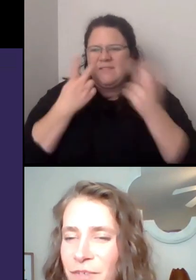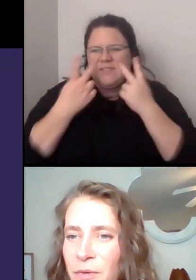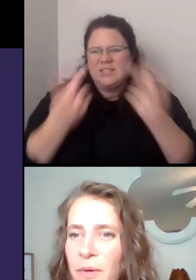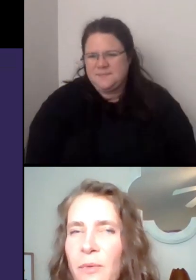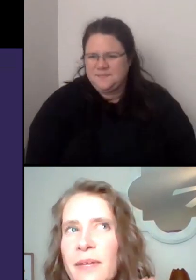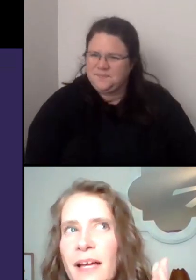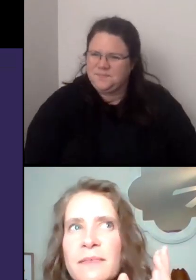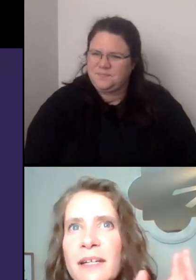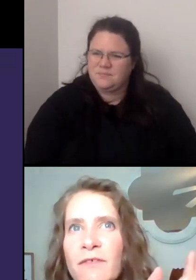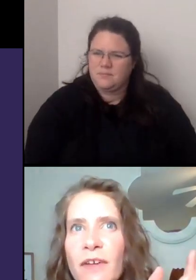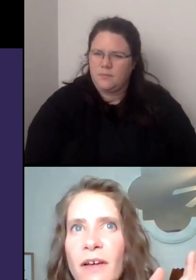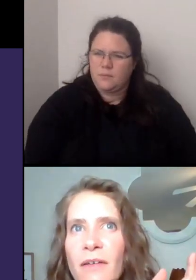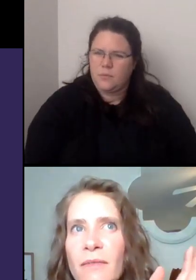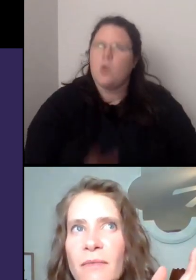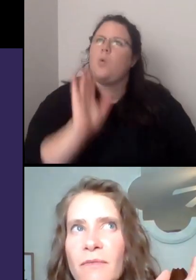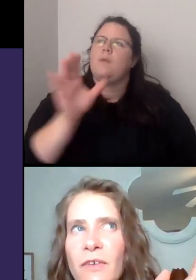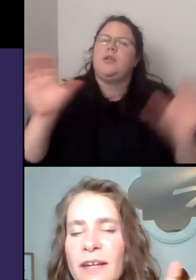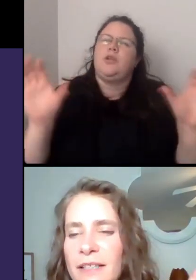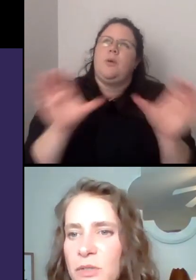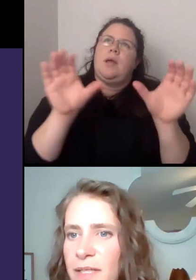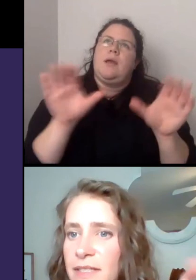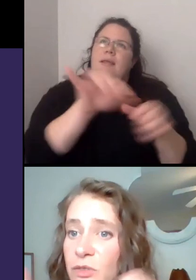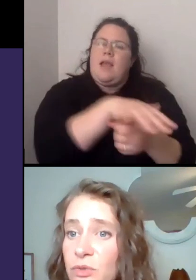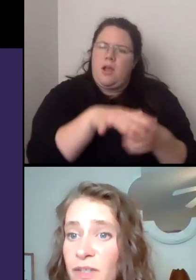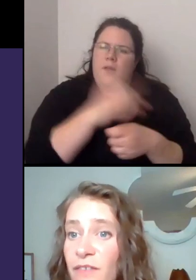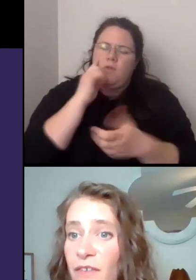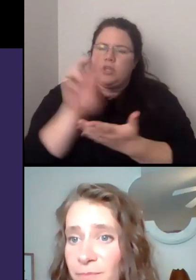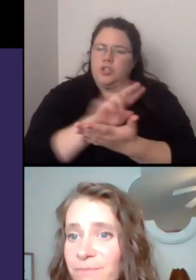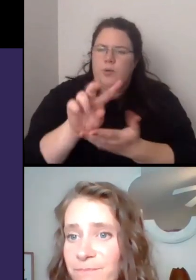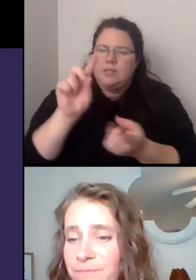We'll be excavating from -- for the next two weeks until June 25th.